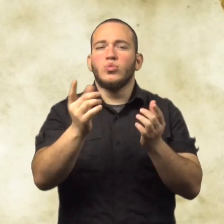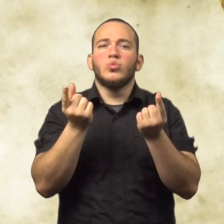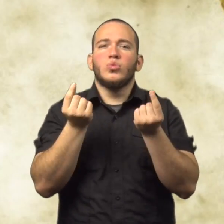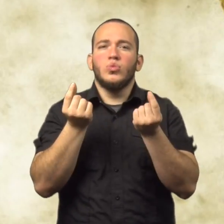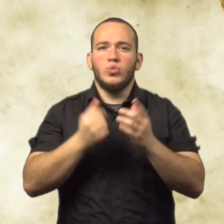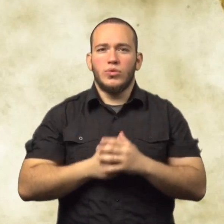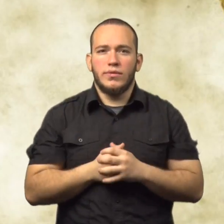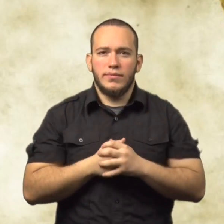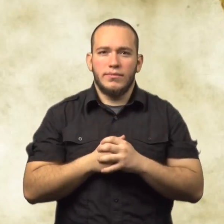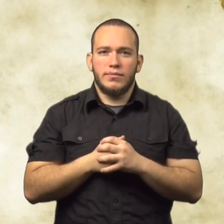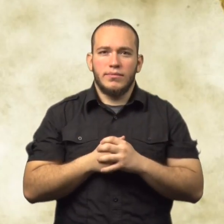how would you do it?